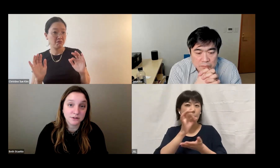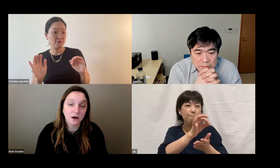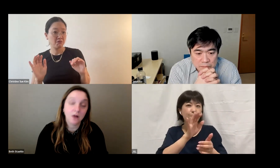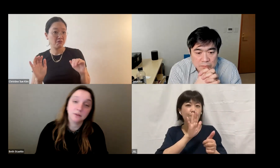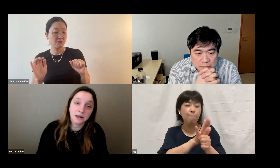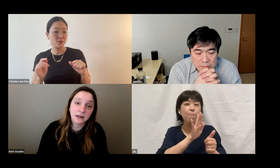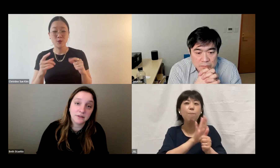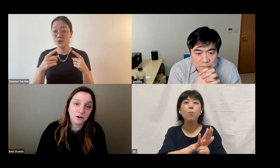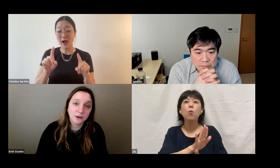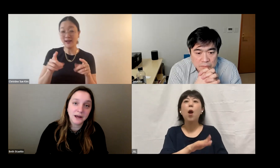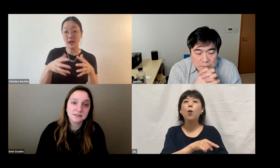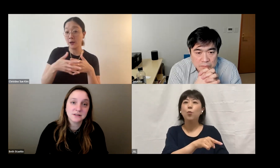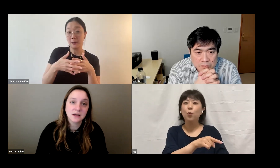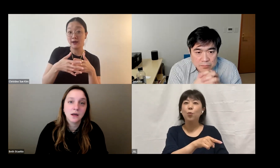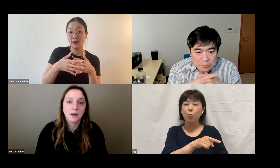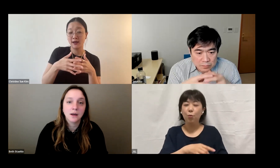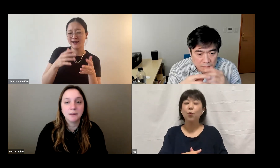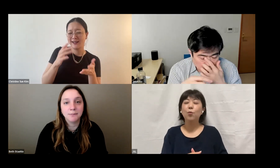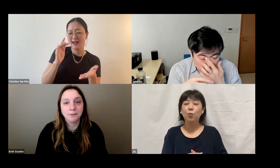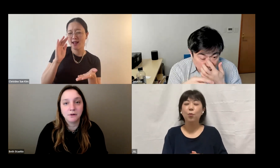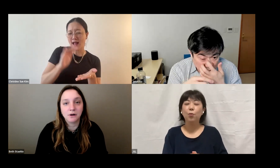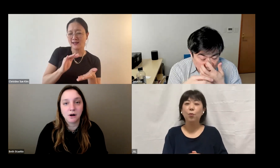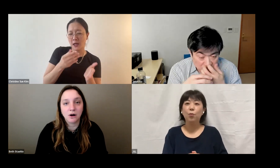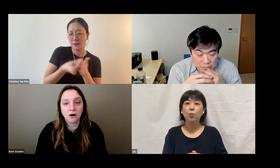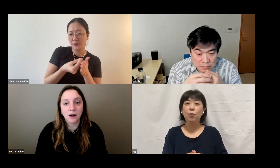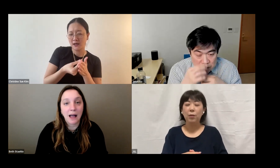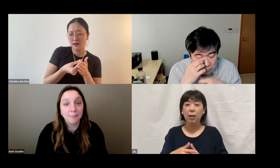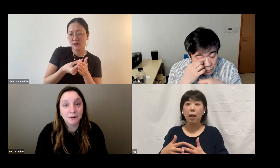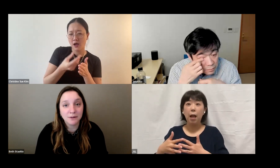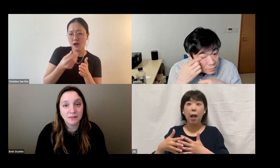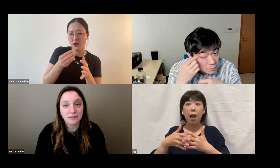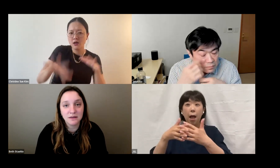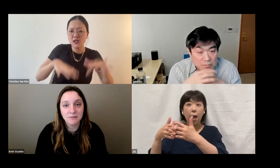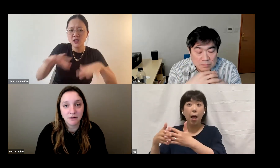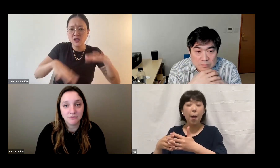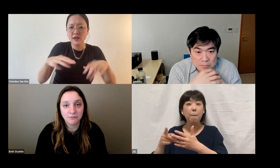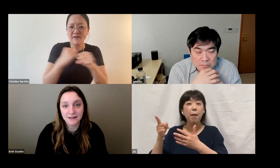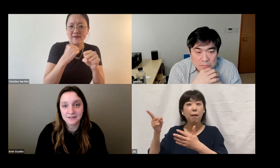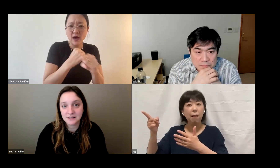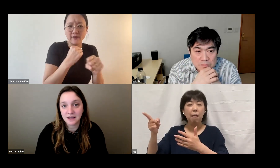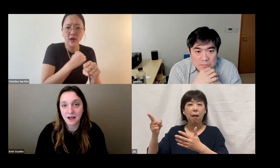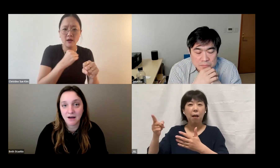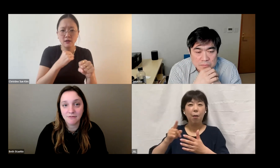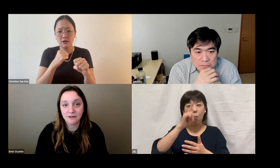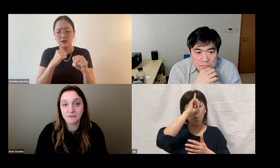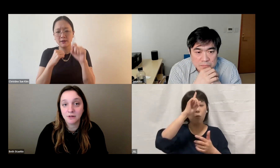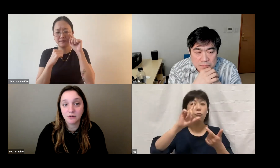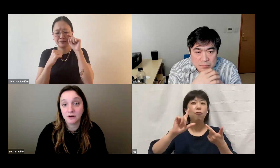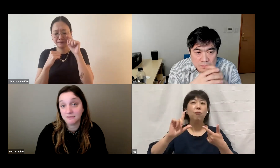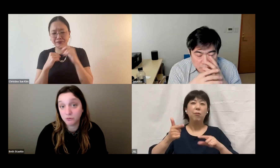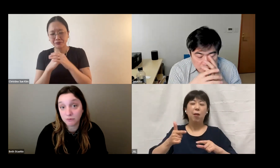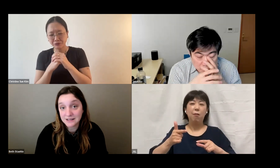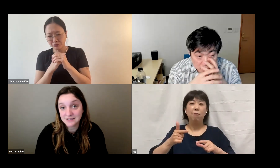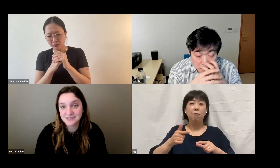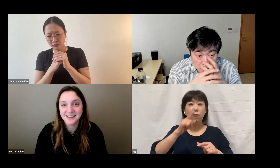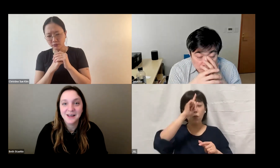unlike in the US, people are happy with the amount of rights that they have, even though they're not full rights,